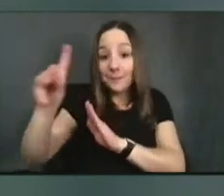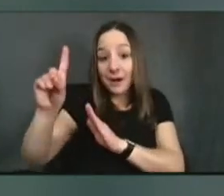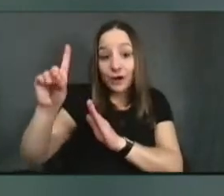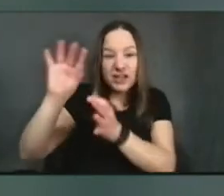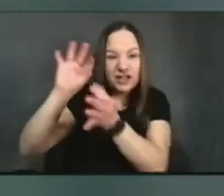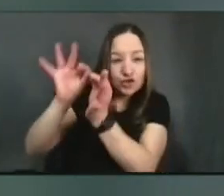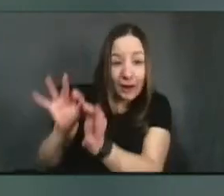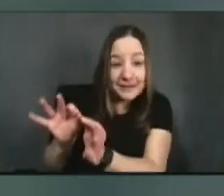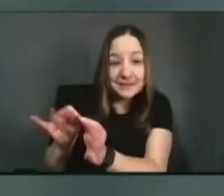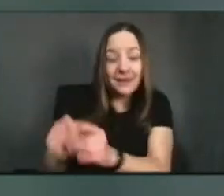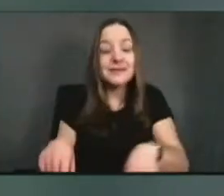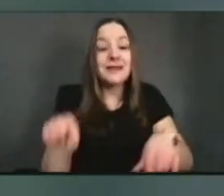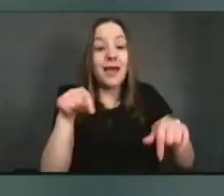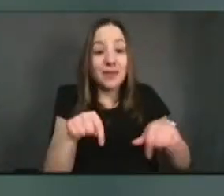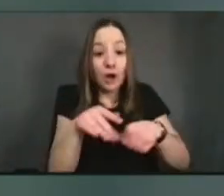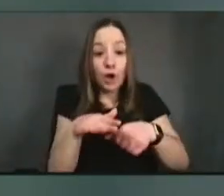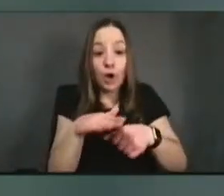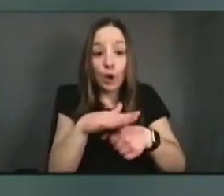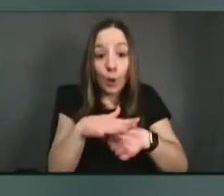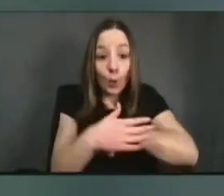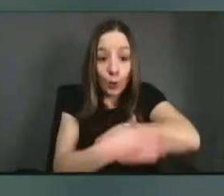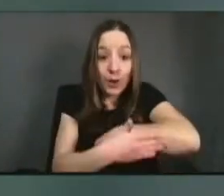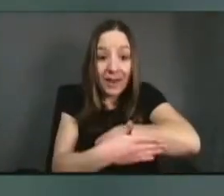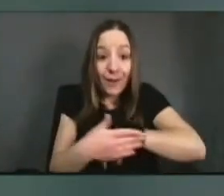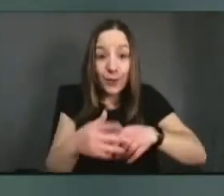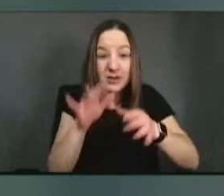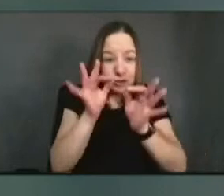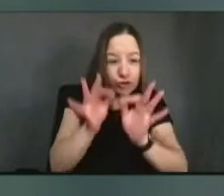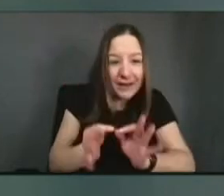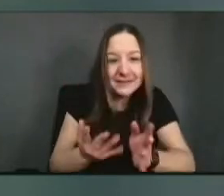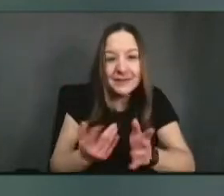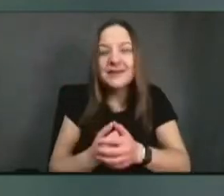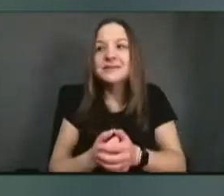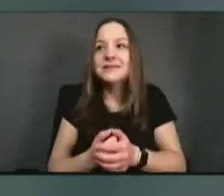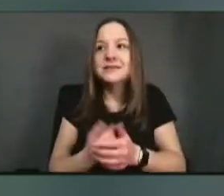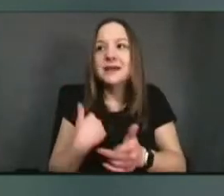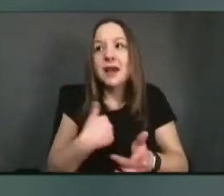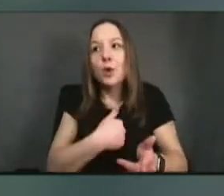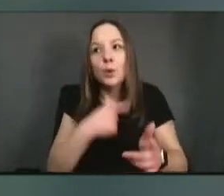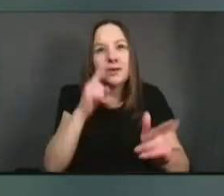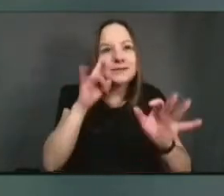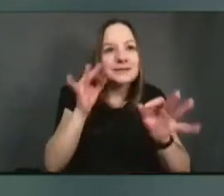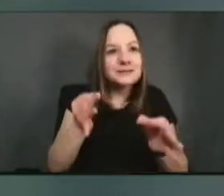translated. By the state, but